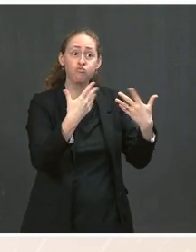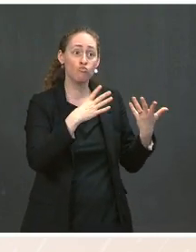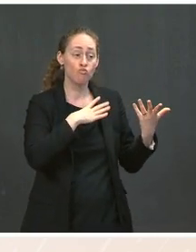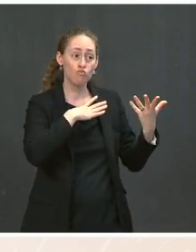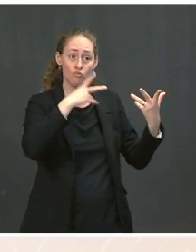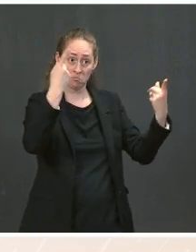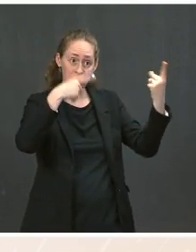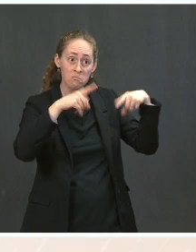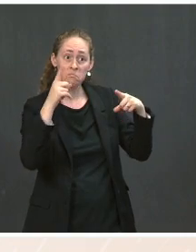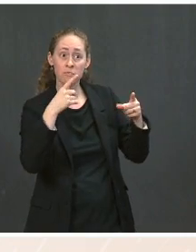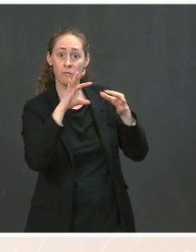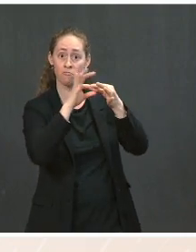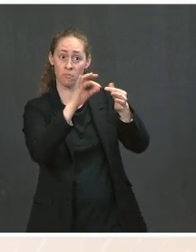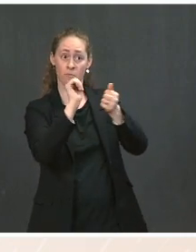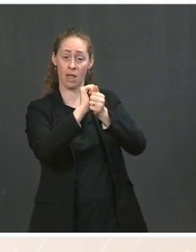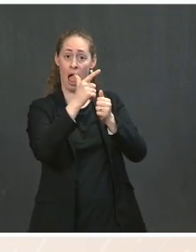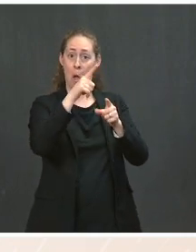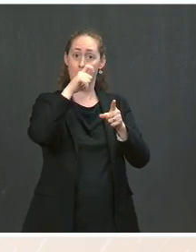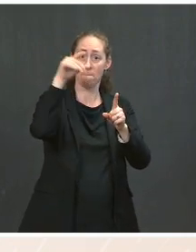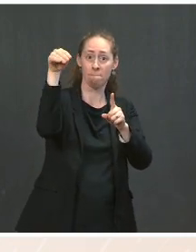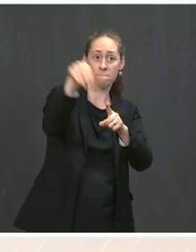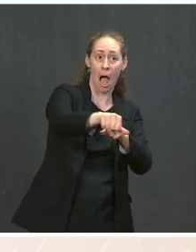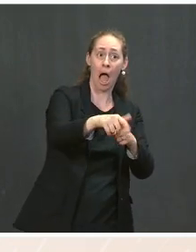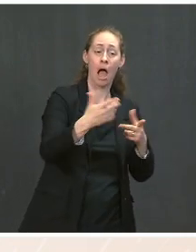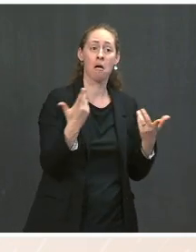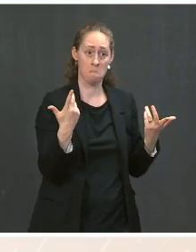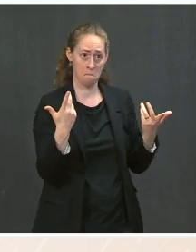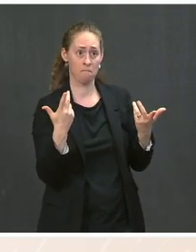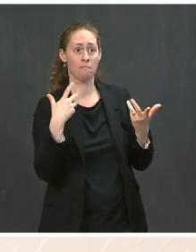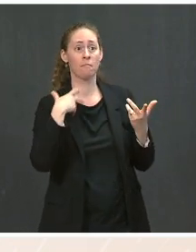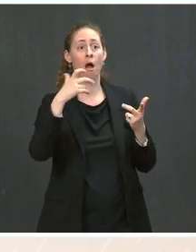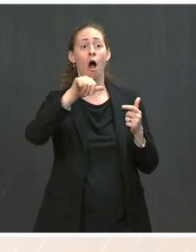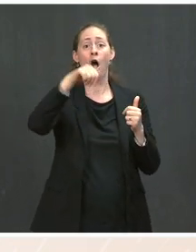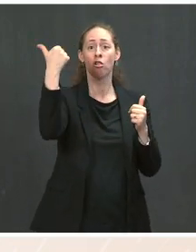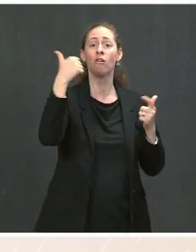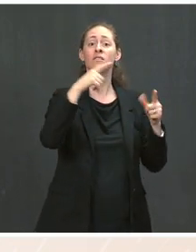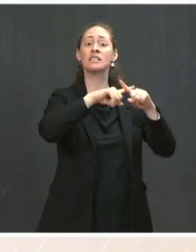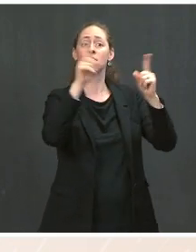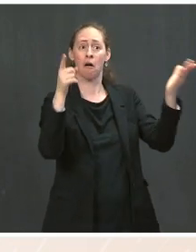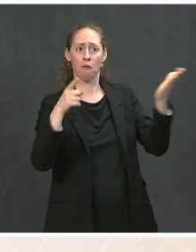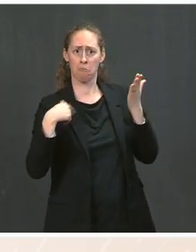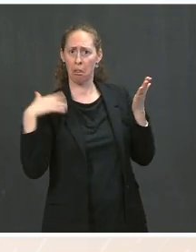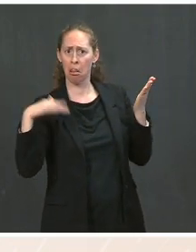any concrete counteroffer so far, at least as of my coming out here to see all of you,